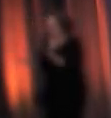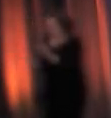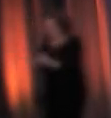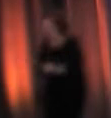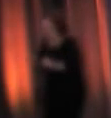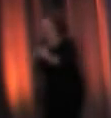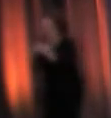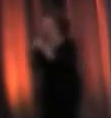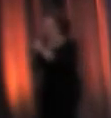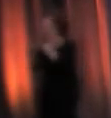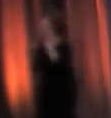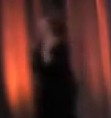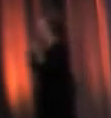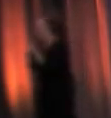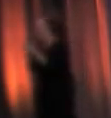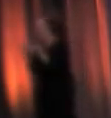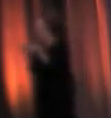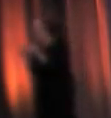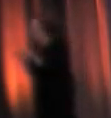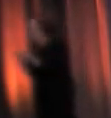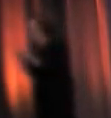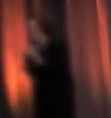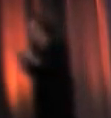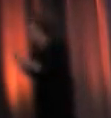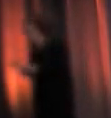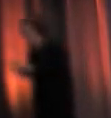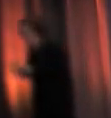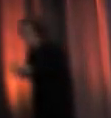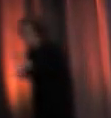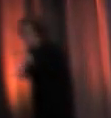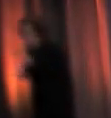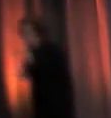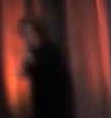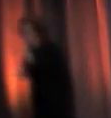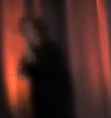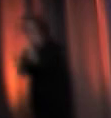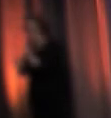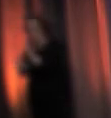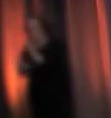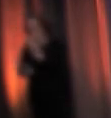calibrates the diversity and differences of disability recognised by the museum.